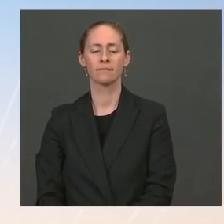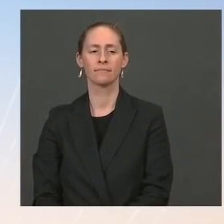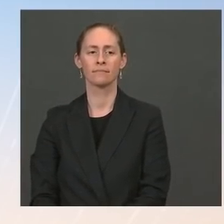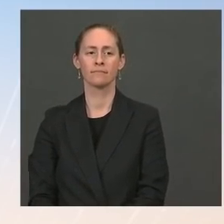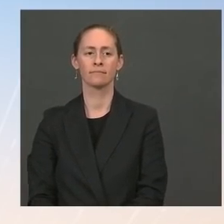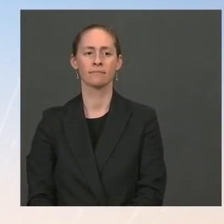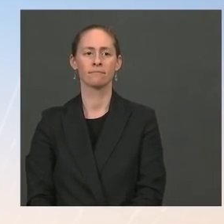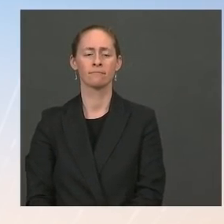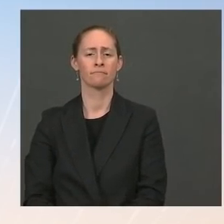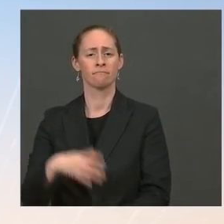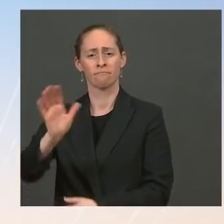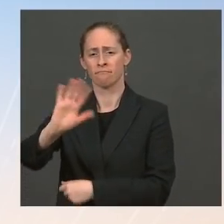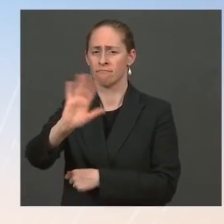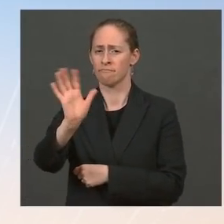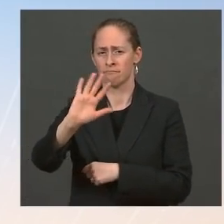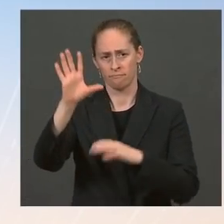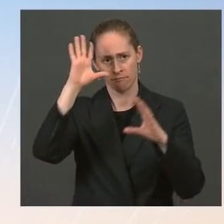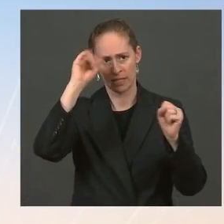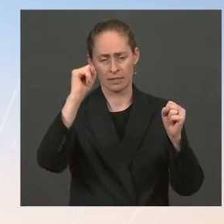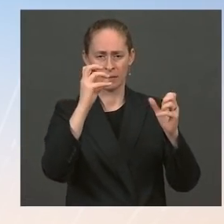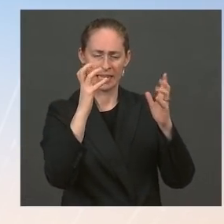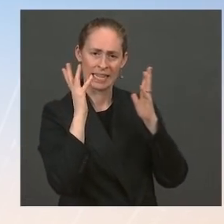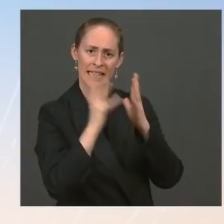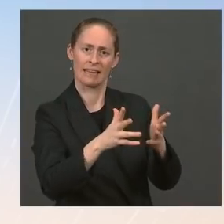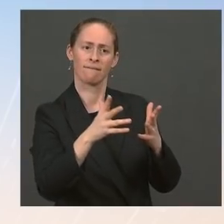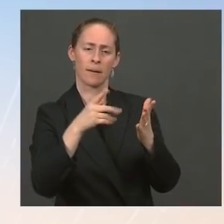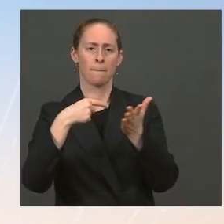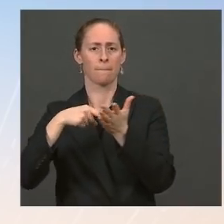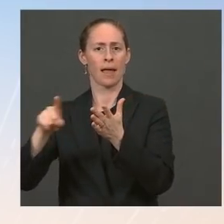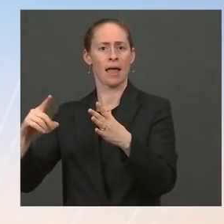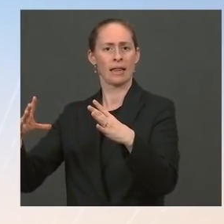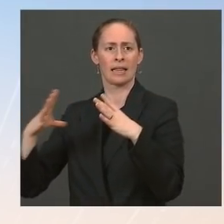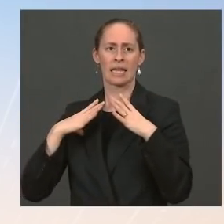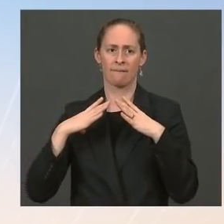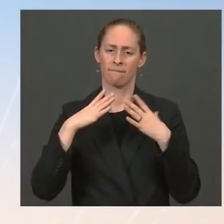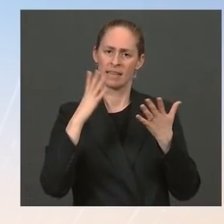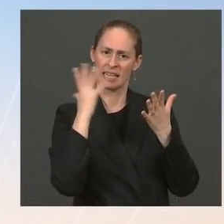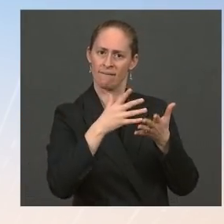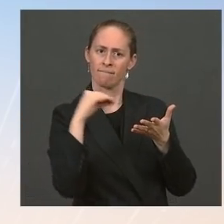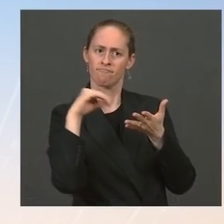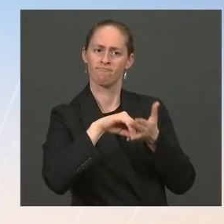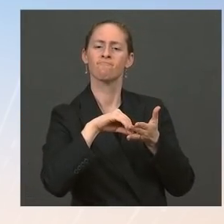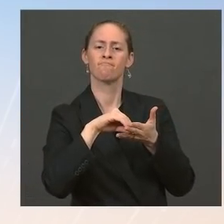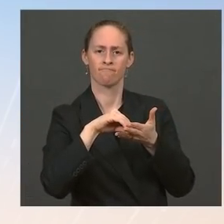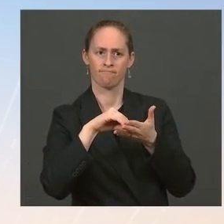And, of course, it is in the House package -- in the House bill that will be voted on soon.